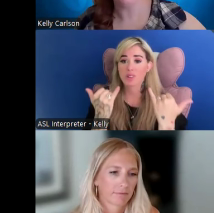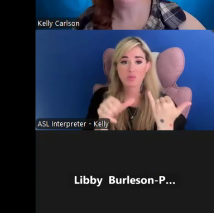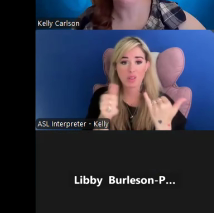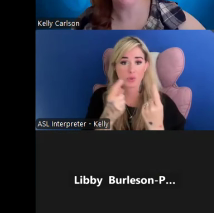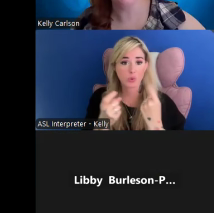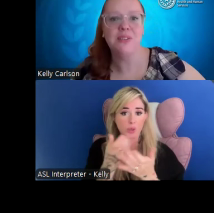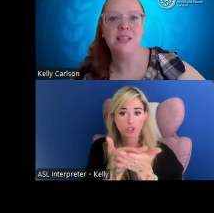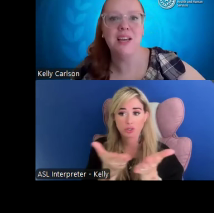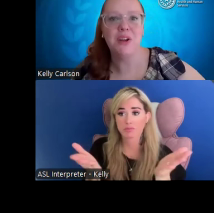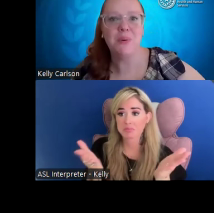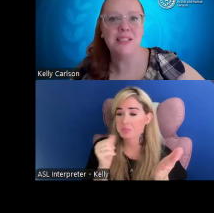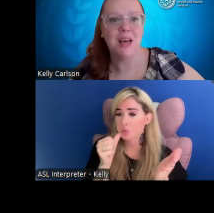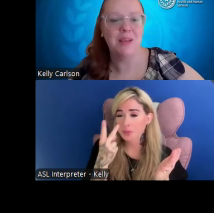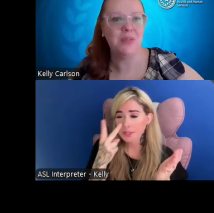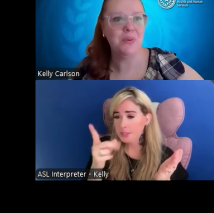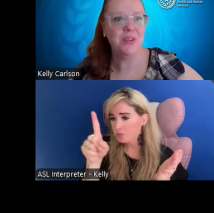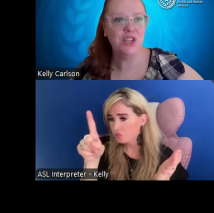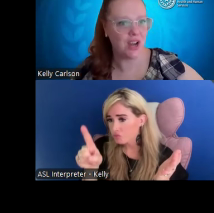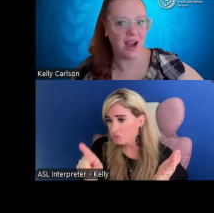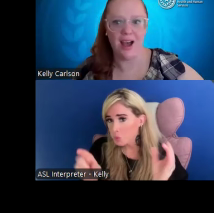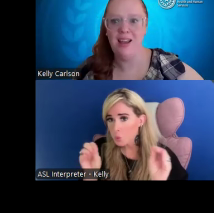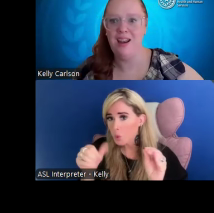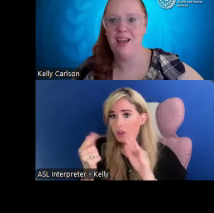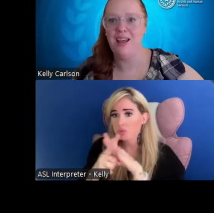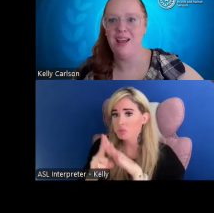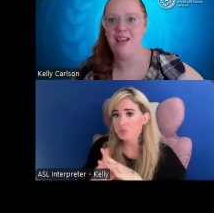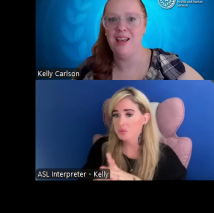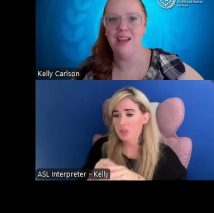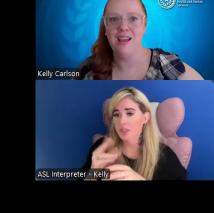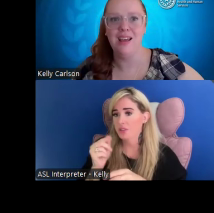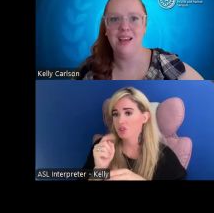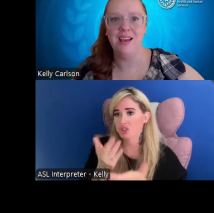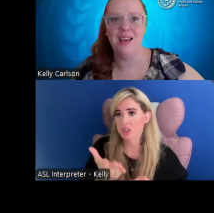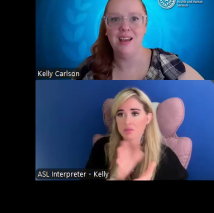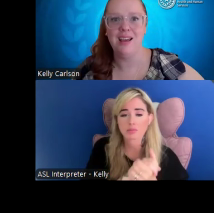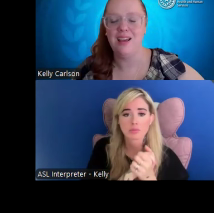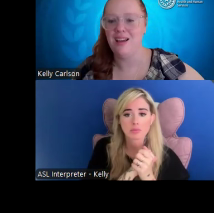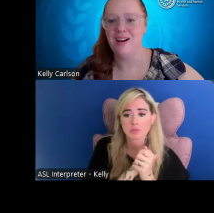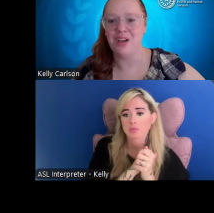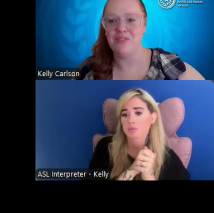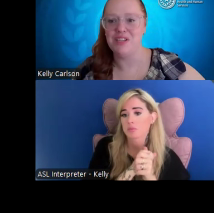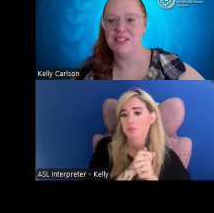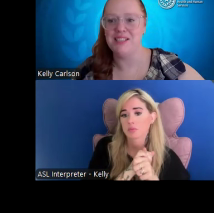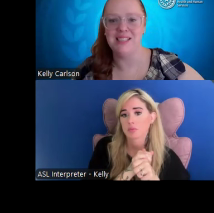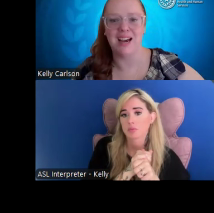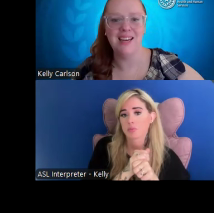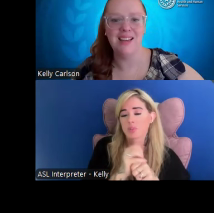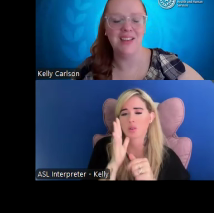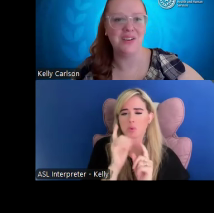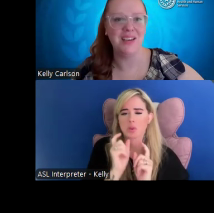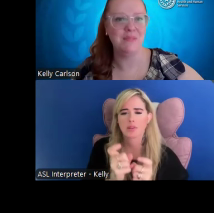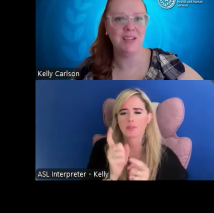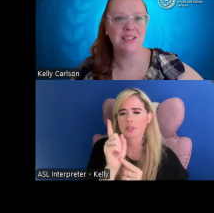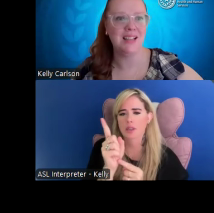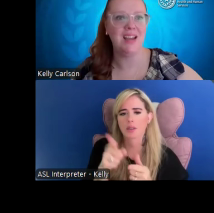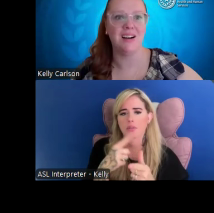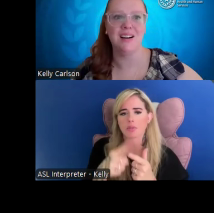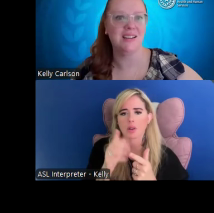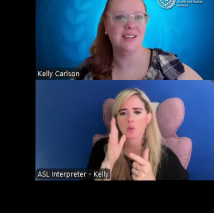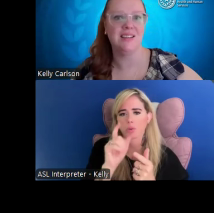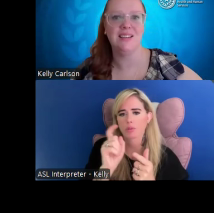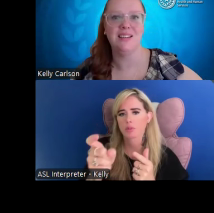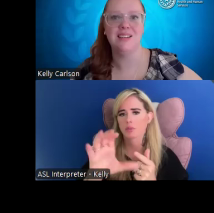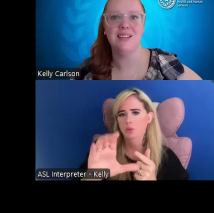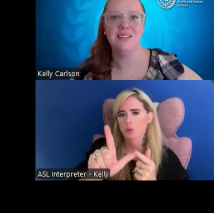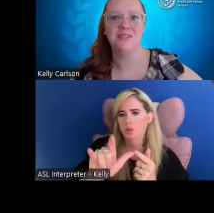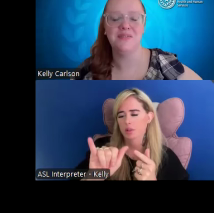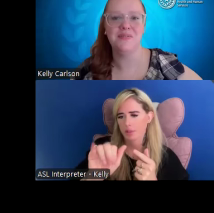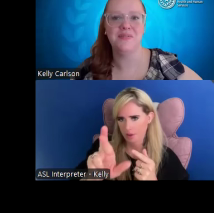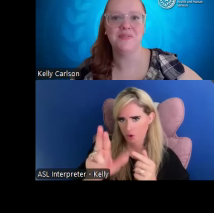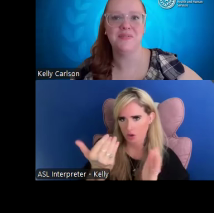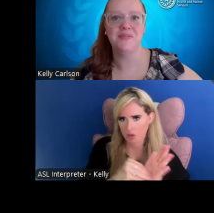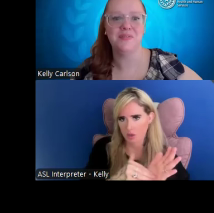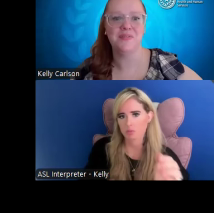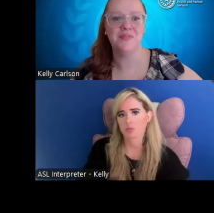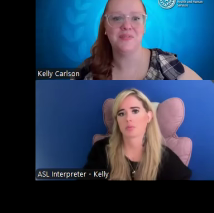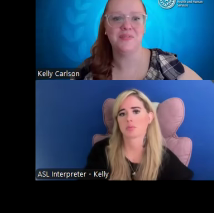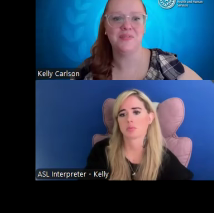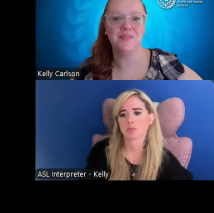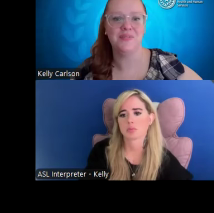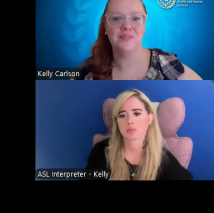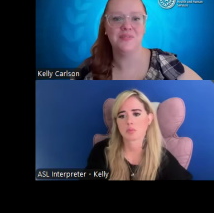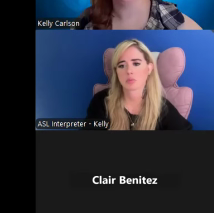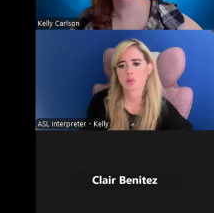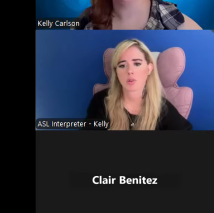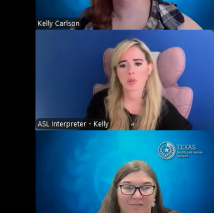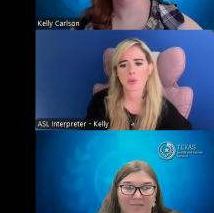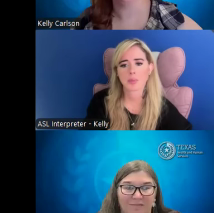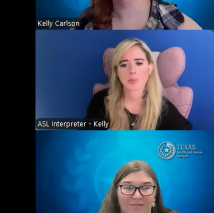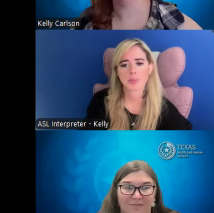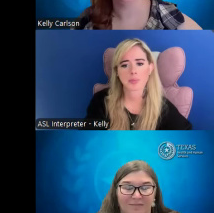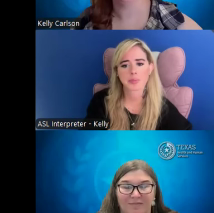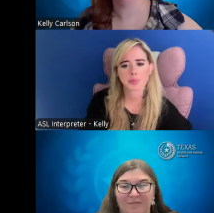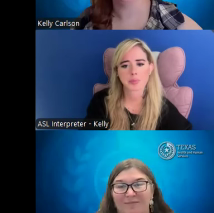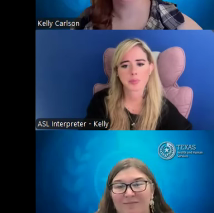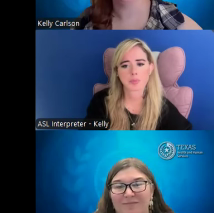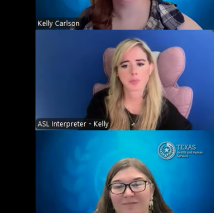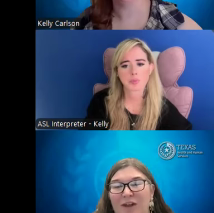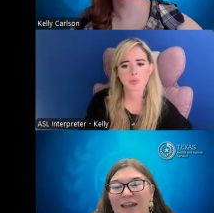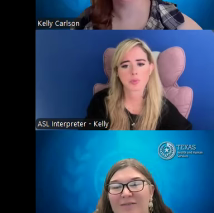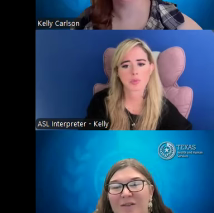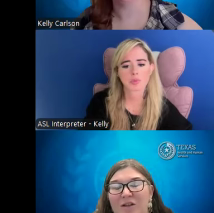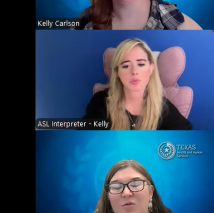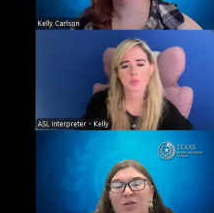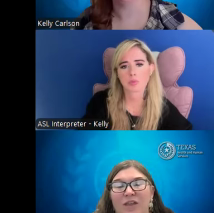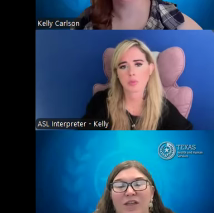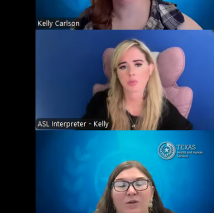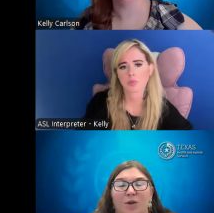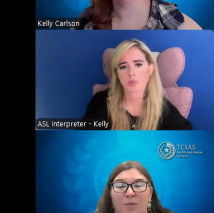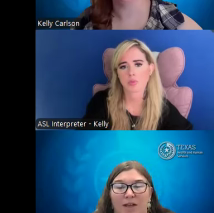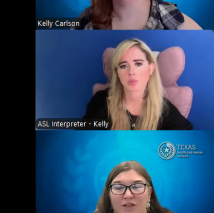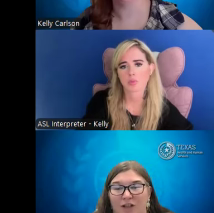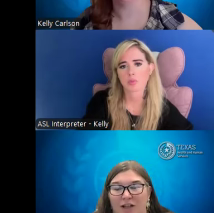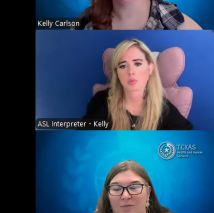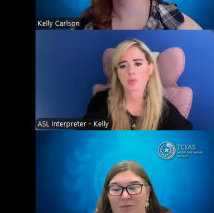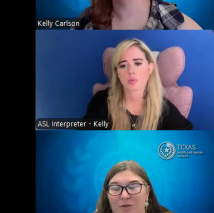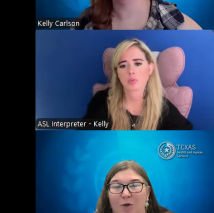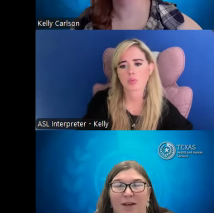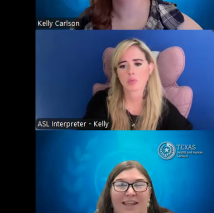Okay. Were there any other questions? I don't see any other ones coming in through the chat. I'll give just a second and hand it back to Clair.